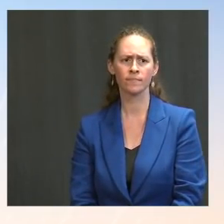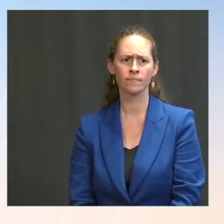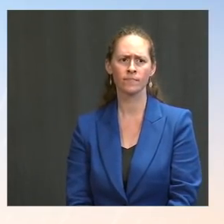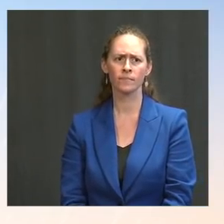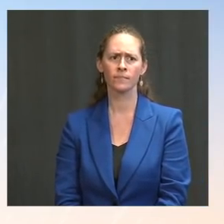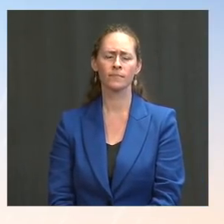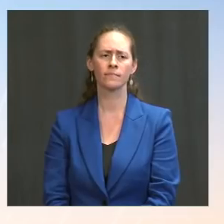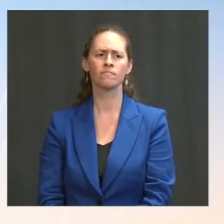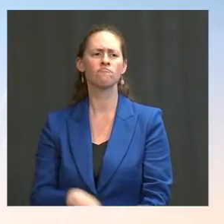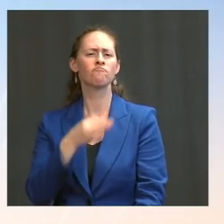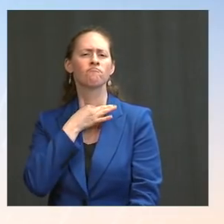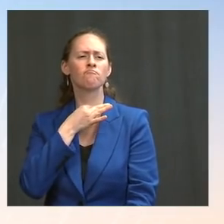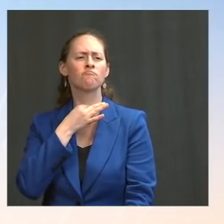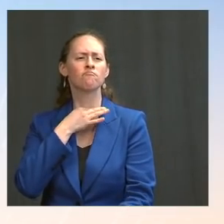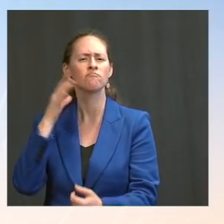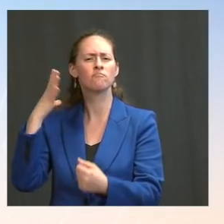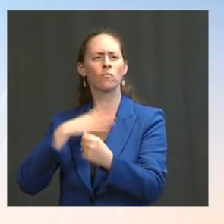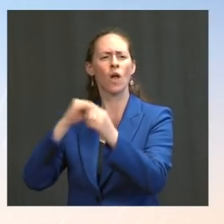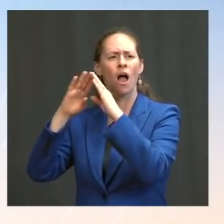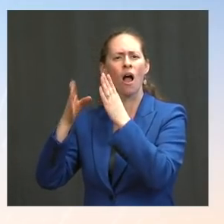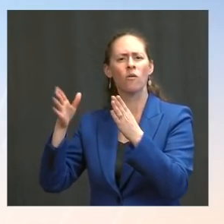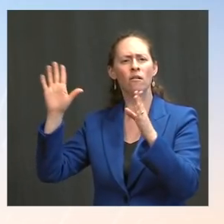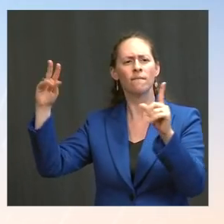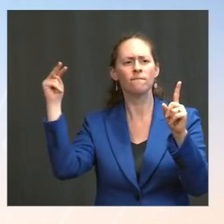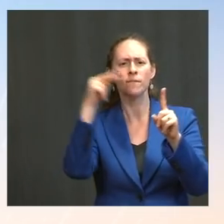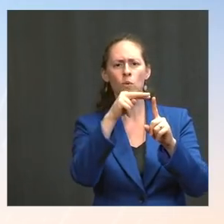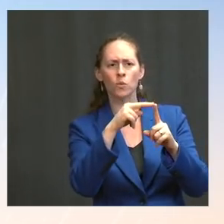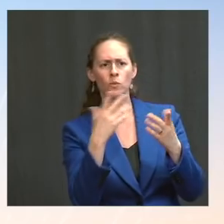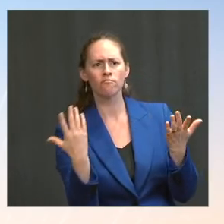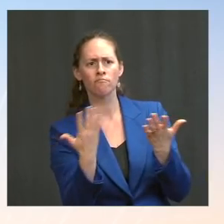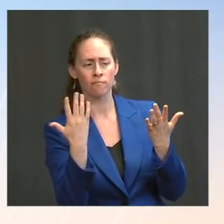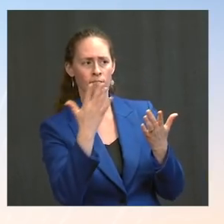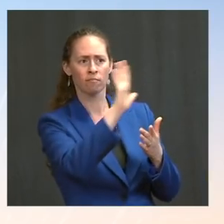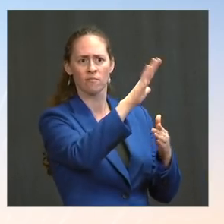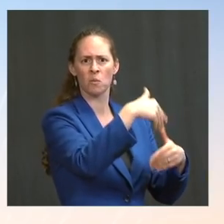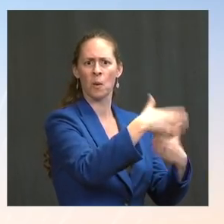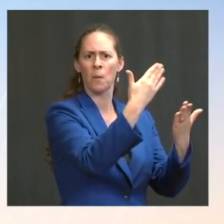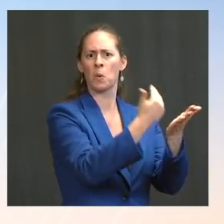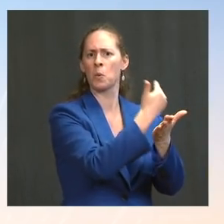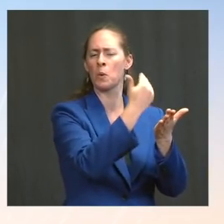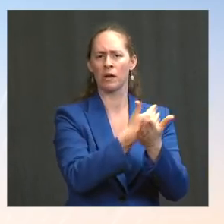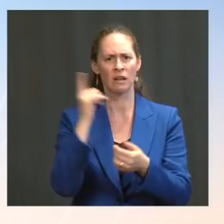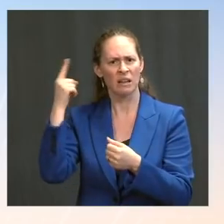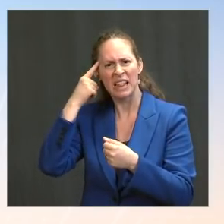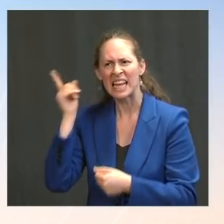kind of, the decision relative to that proposal? Ms. Psaki: Well, first, I would note that we put out a statement from the President.